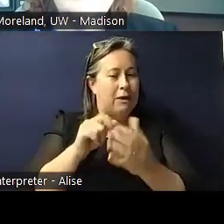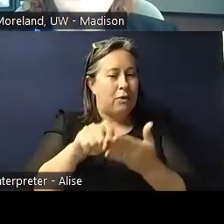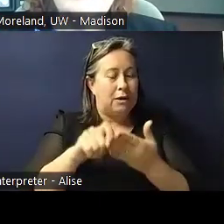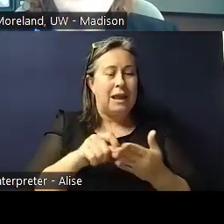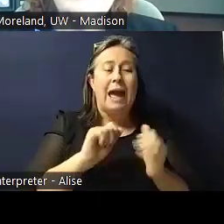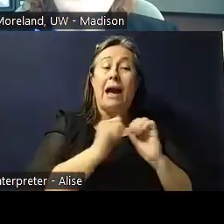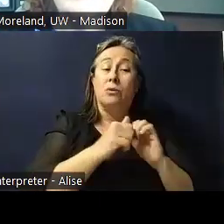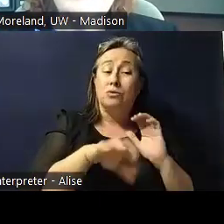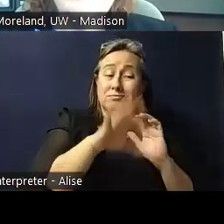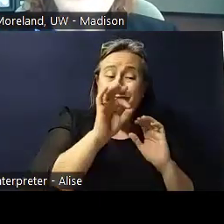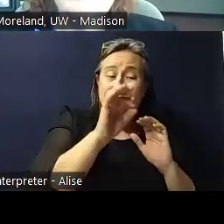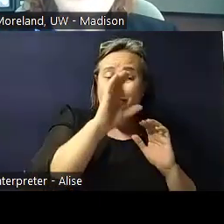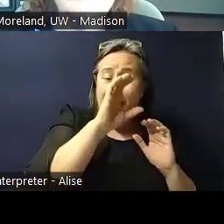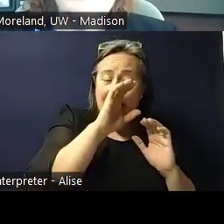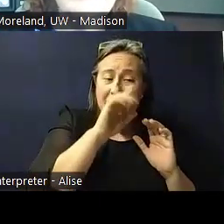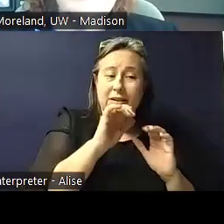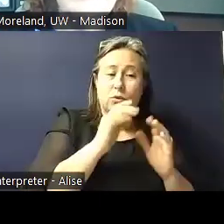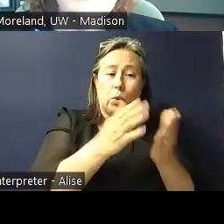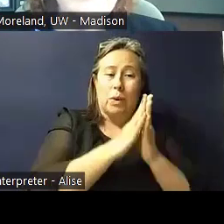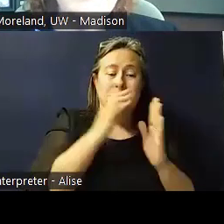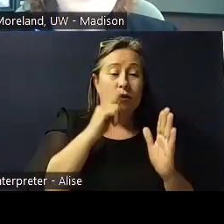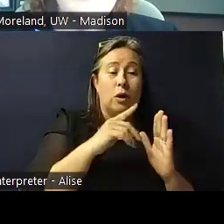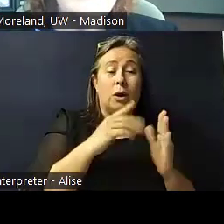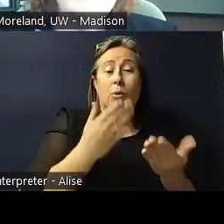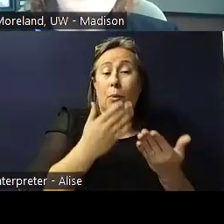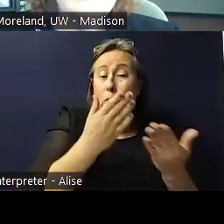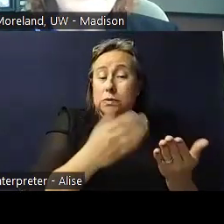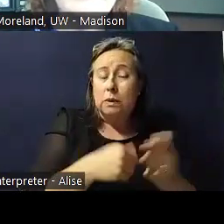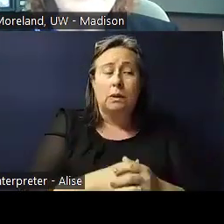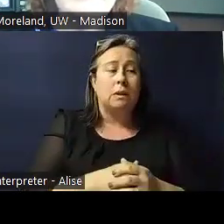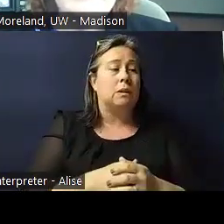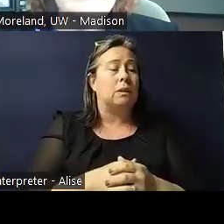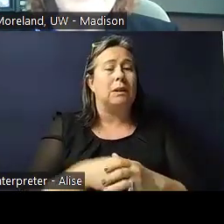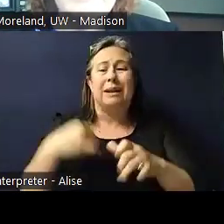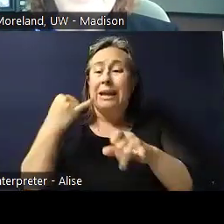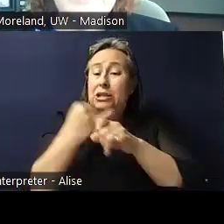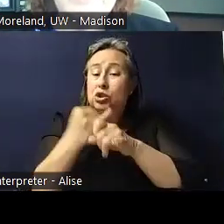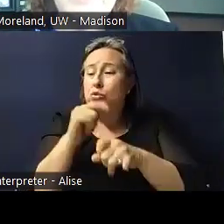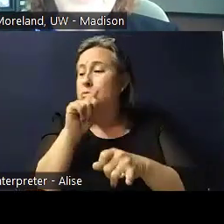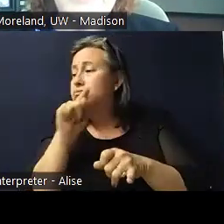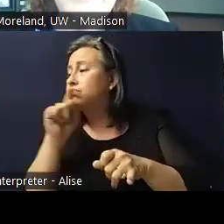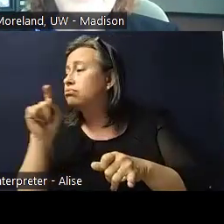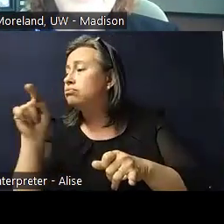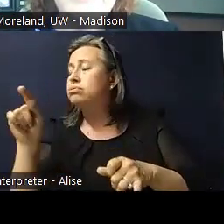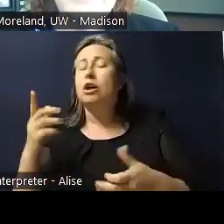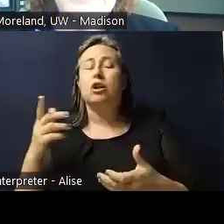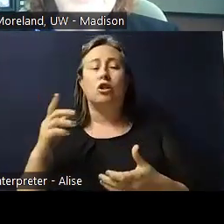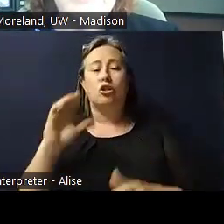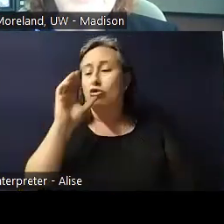how to find topics that the institutes are interested in and looking for to fund